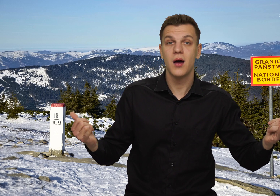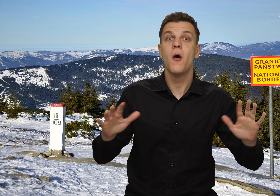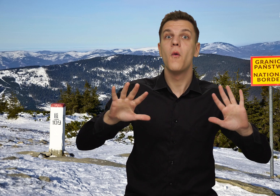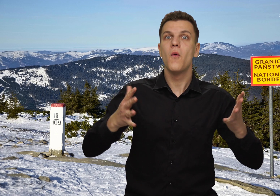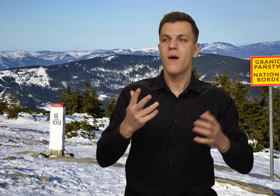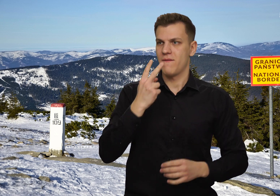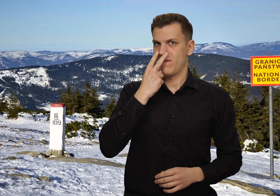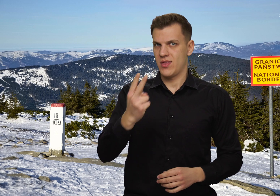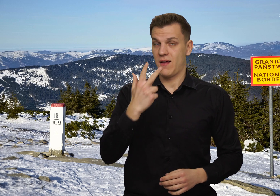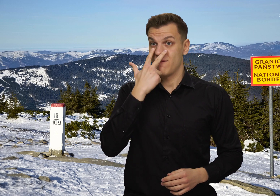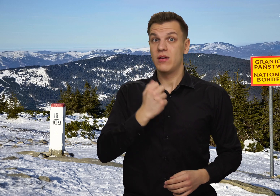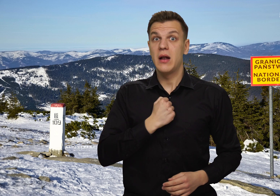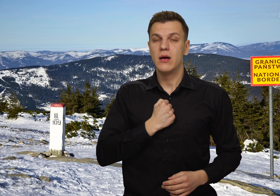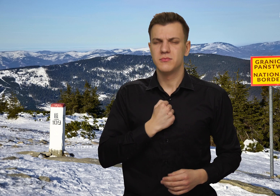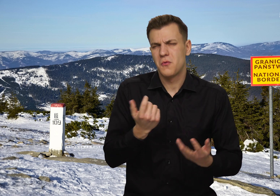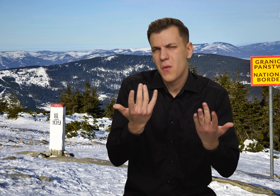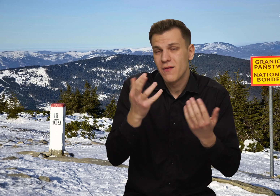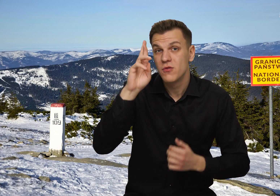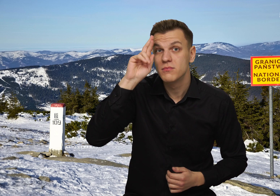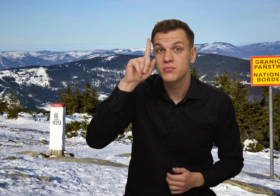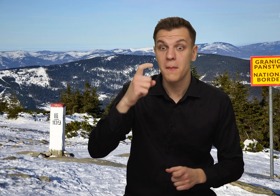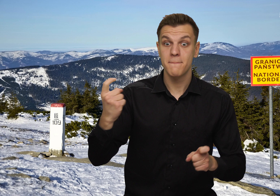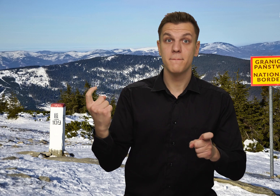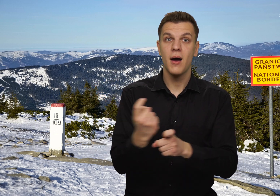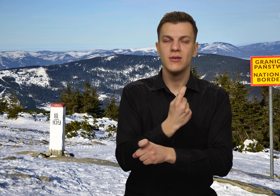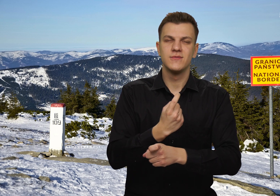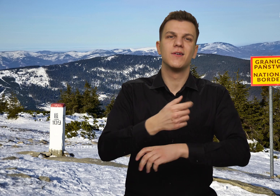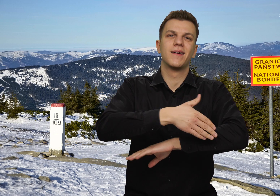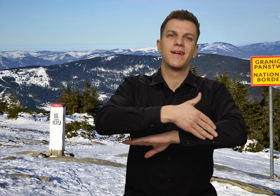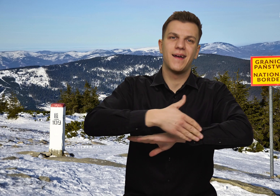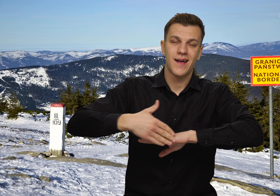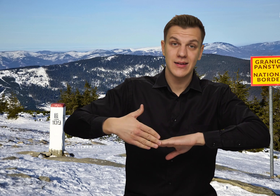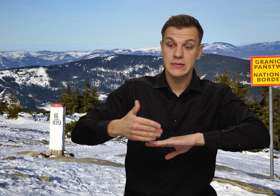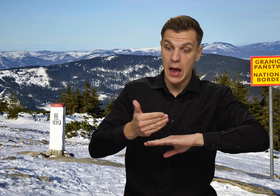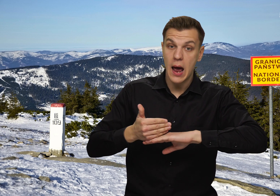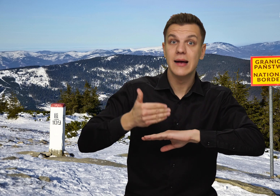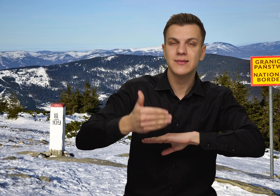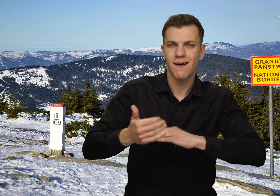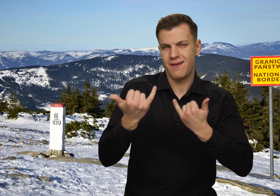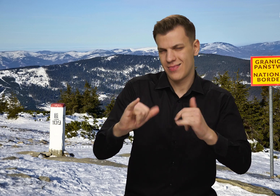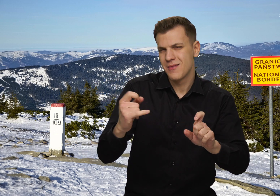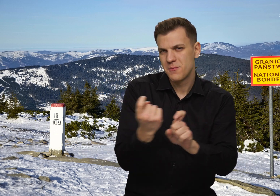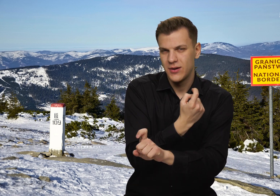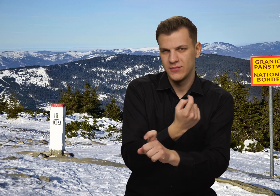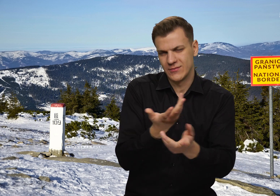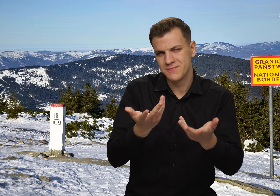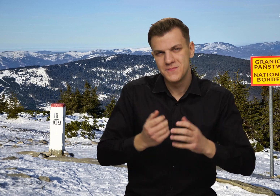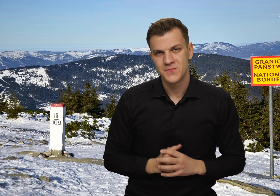It's easy to figure out where one country and begins another.